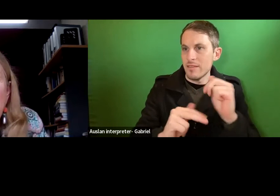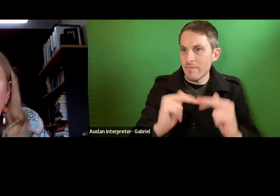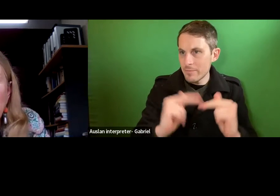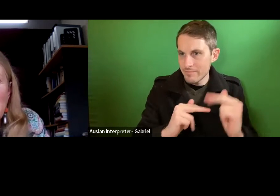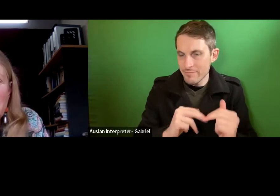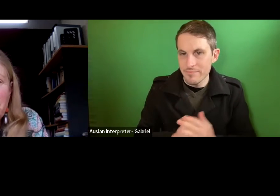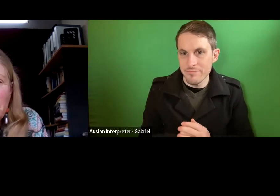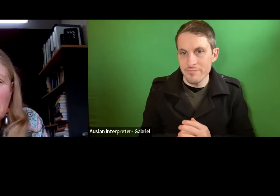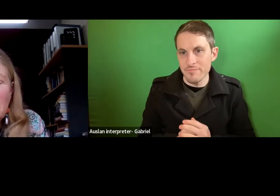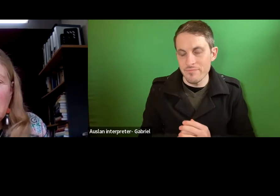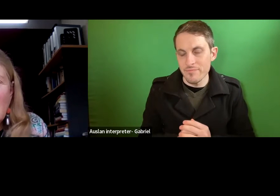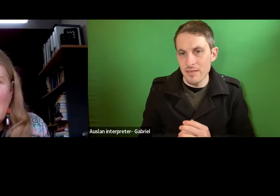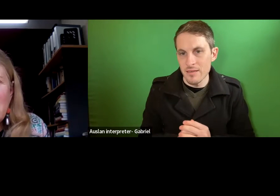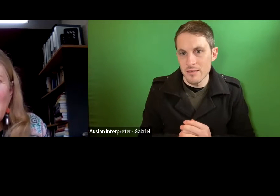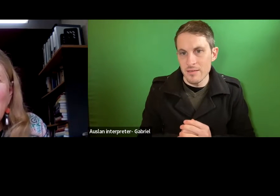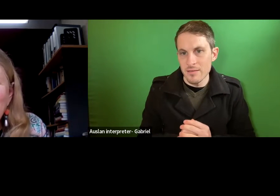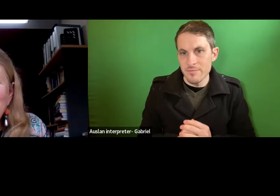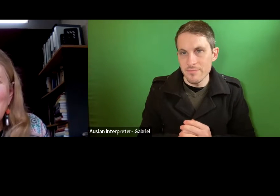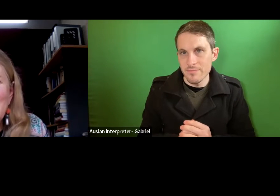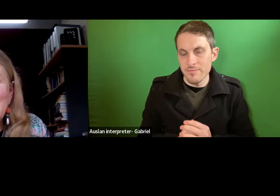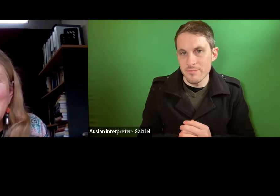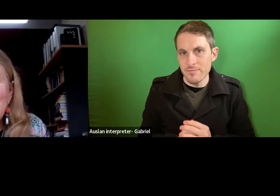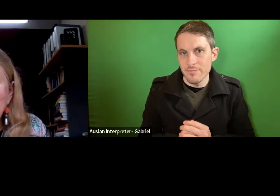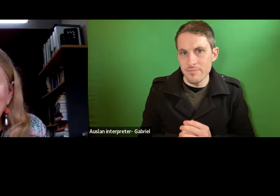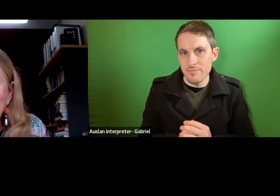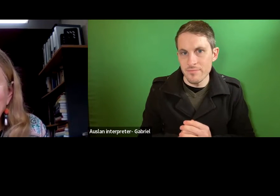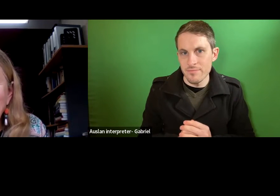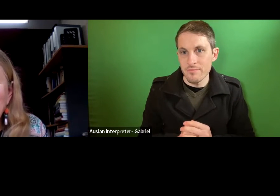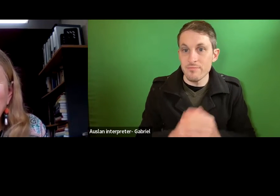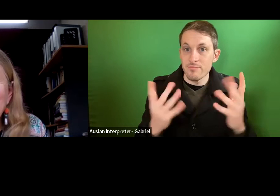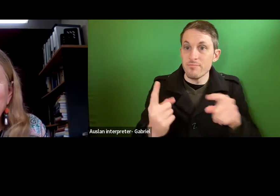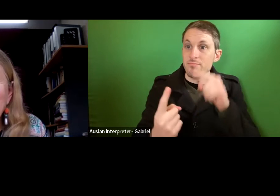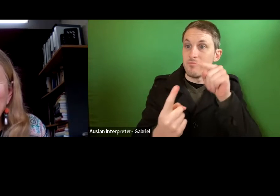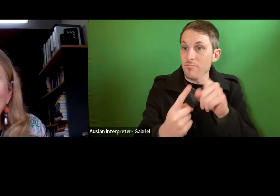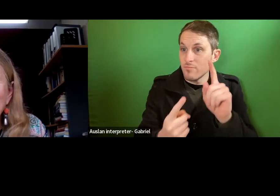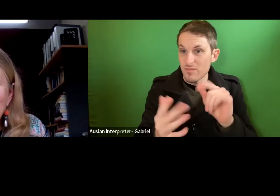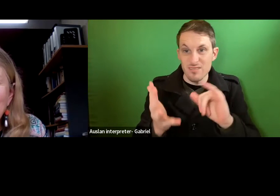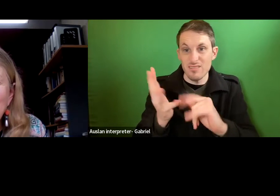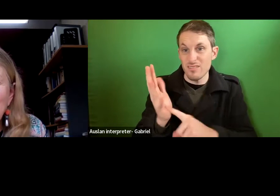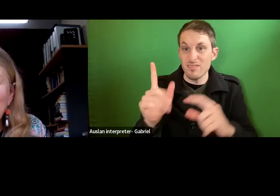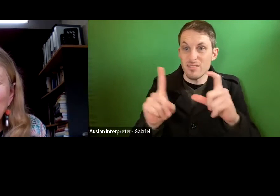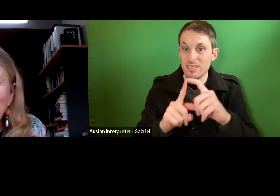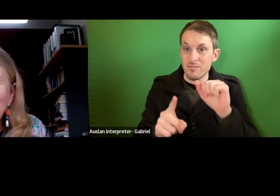and functioning? So ultimately SLDS are by definition, persistent and enduring.